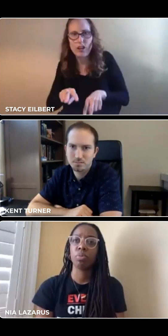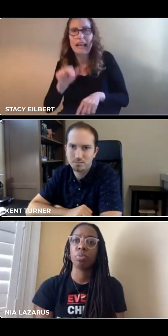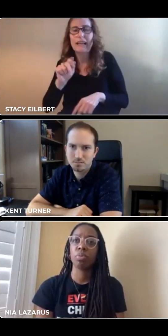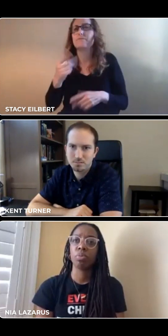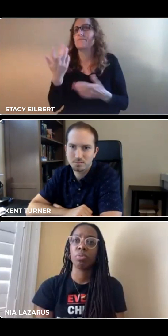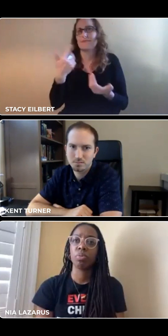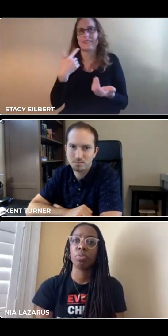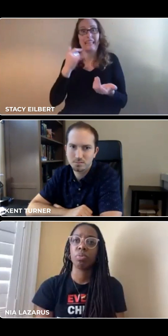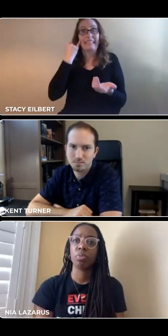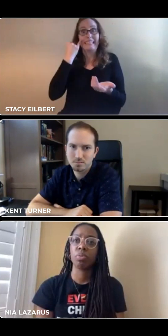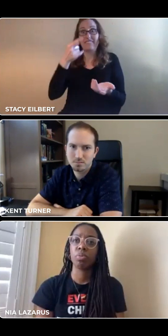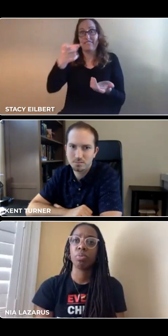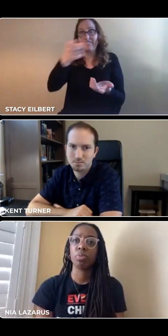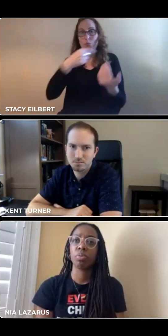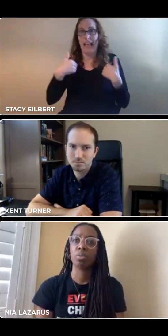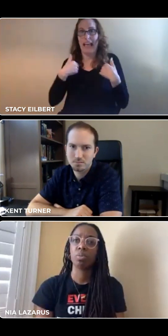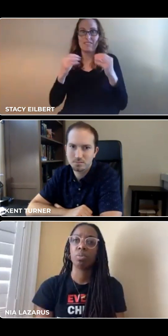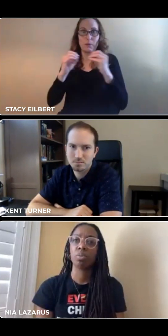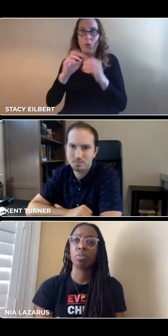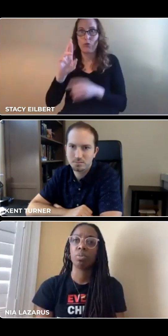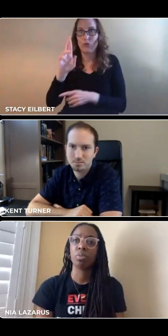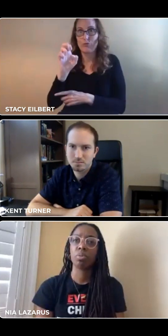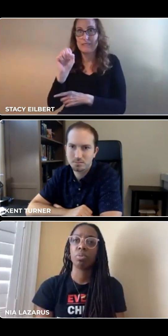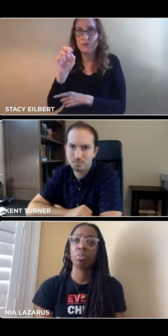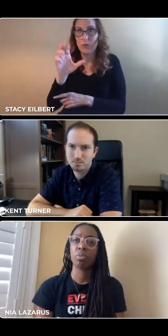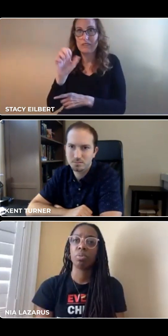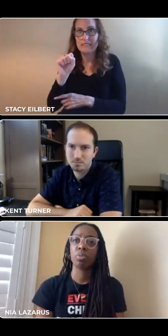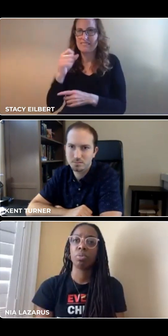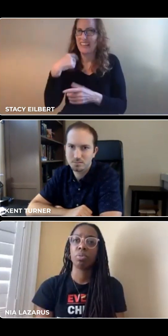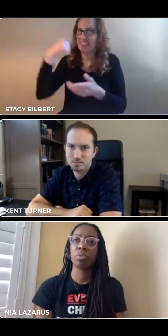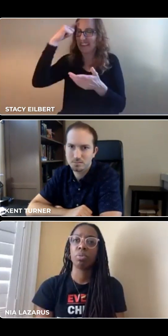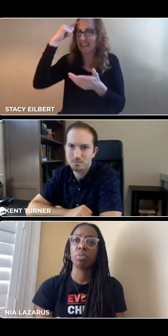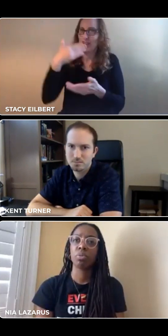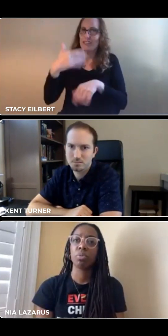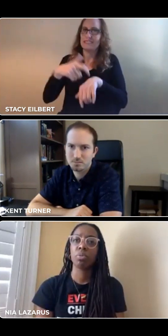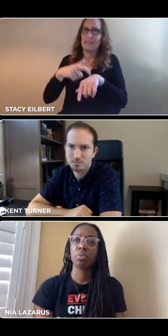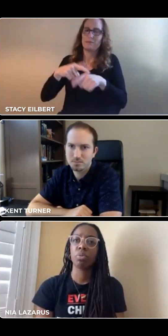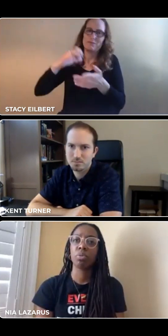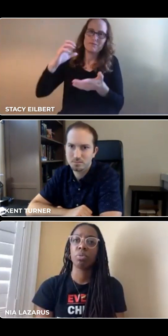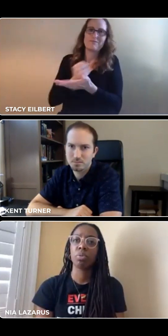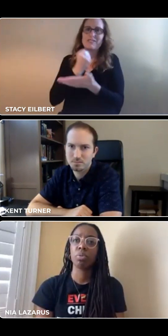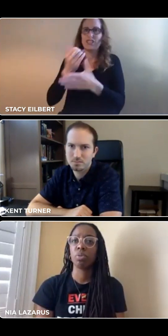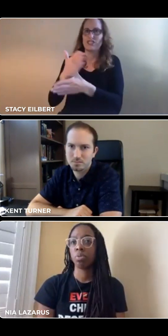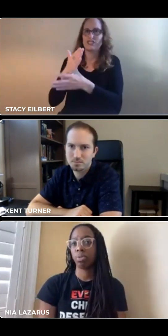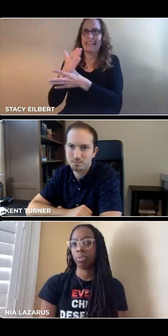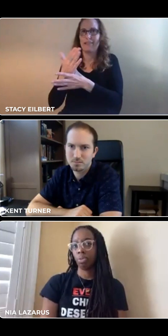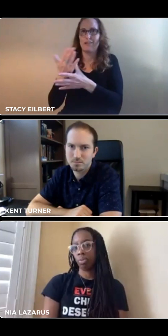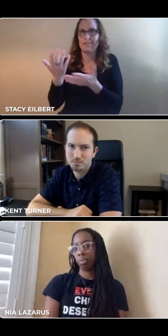resources that you can take a look at. If you have more resources to share, now would